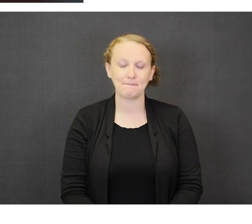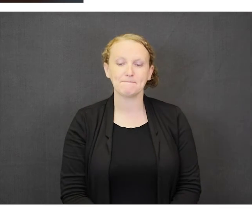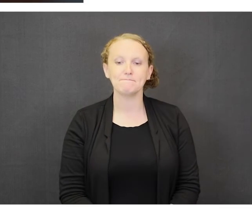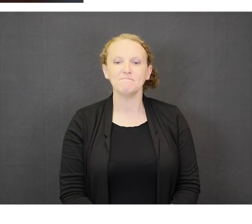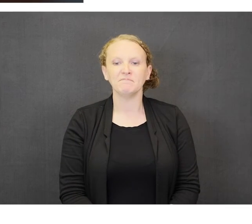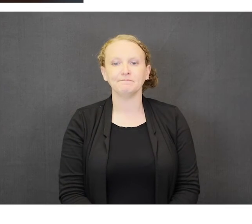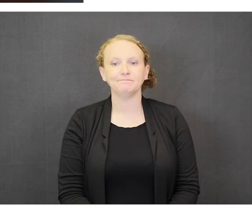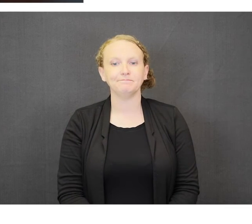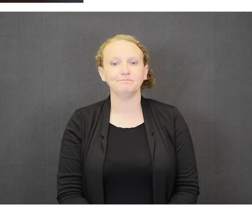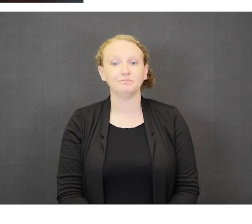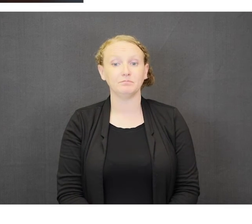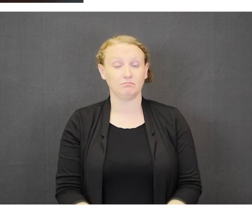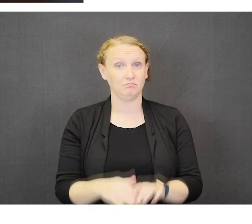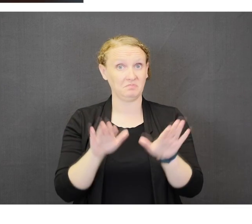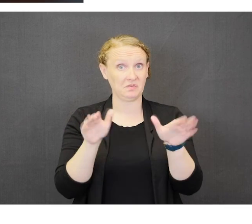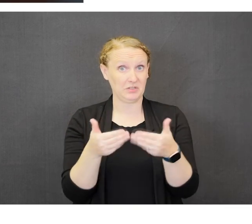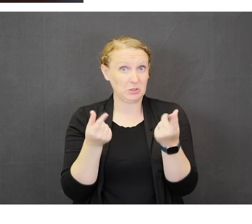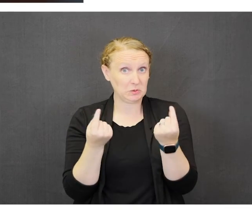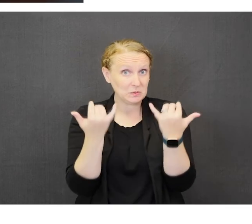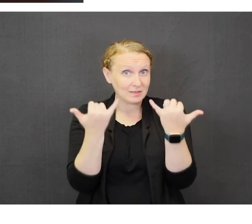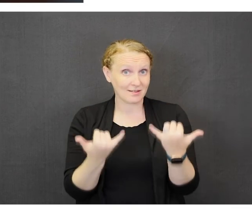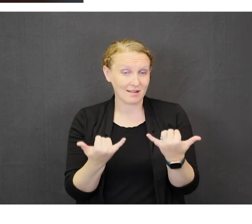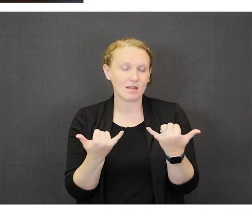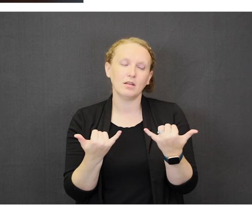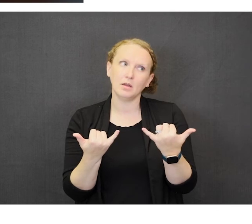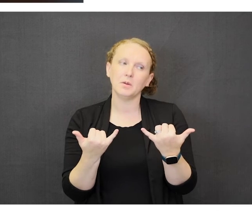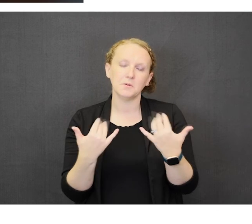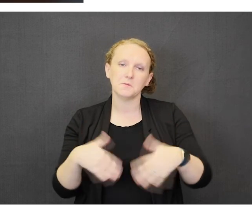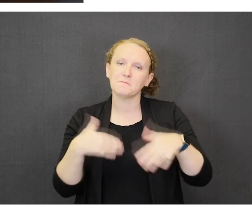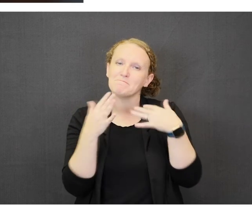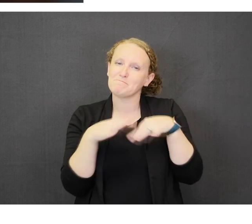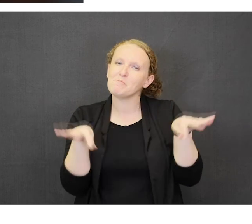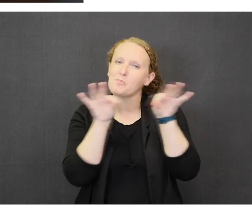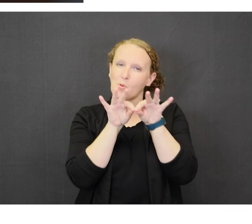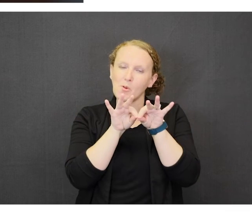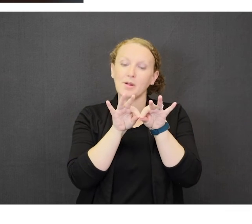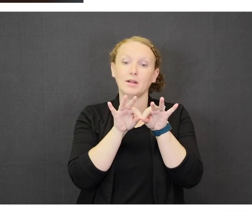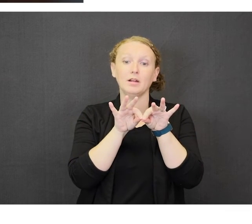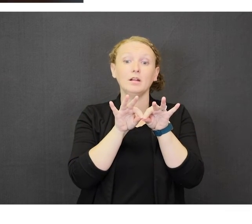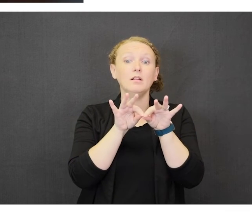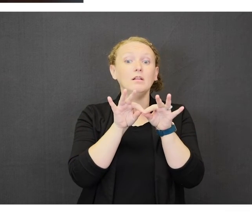So here's what I want you to do because this is just as important right now as doing all the